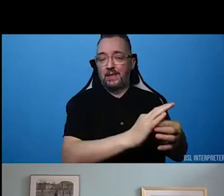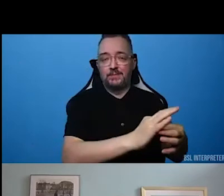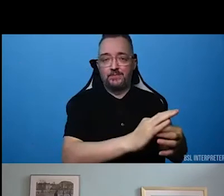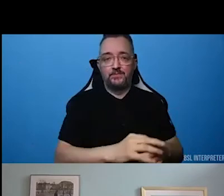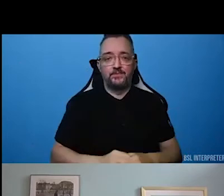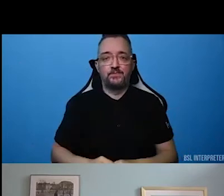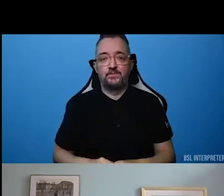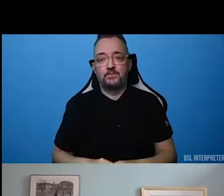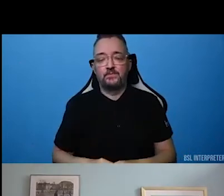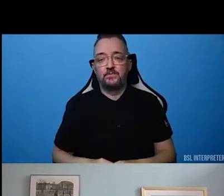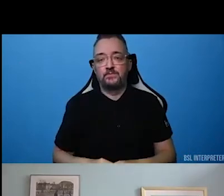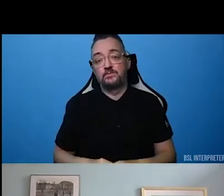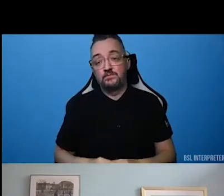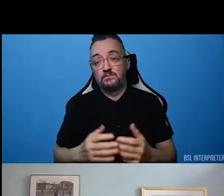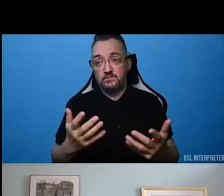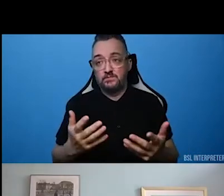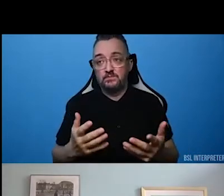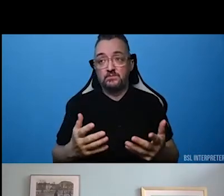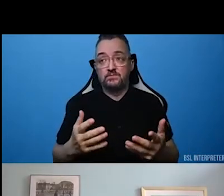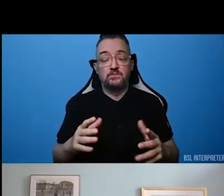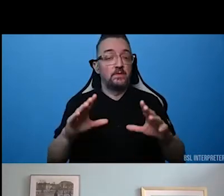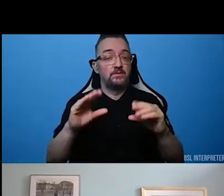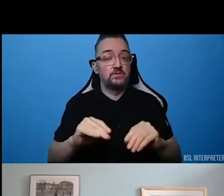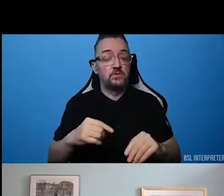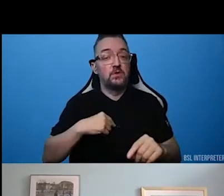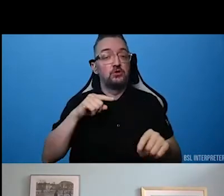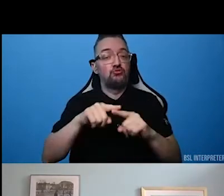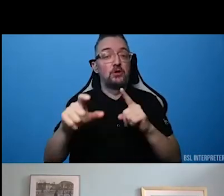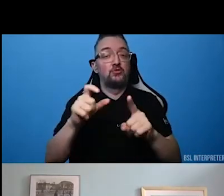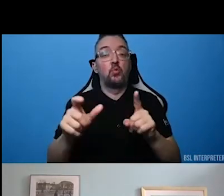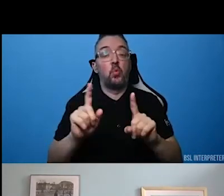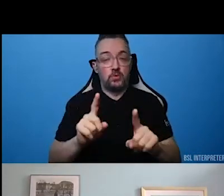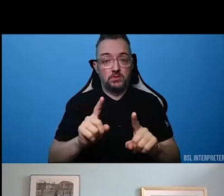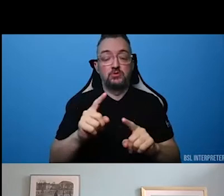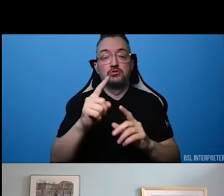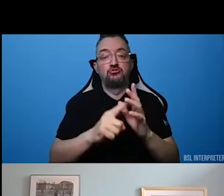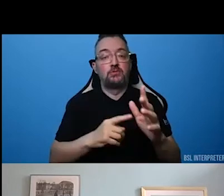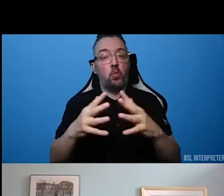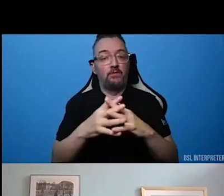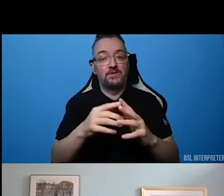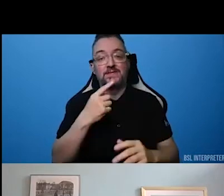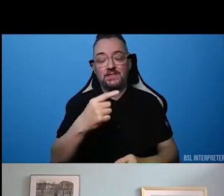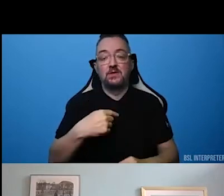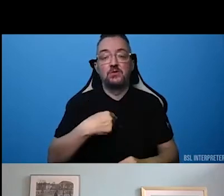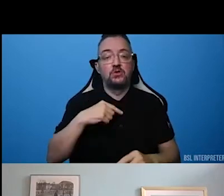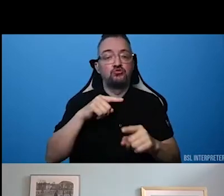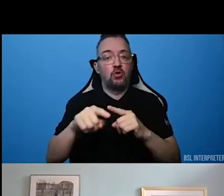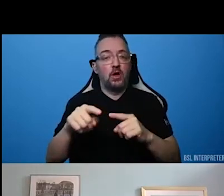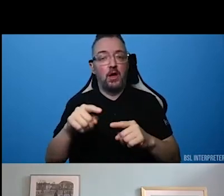So just to conclude then that what we're trying to do then in James Walvin's terms is to see the links